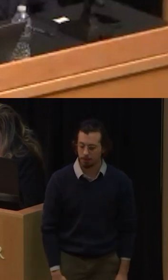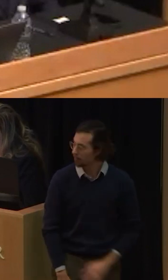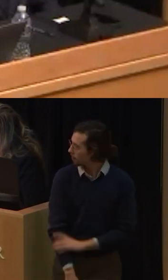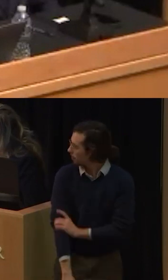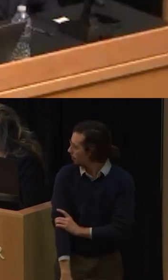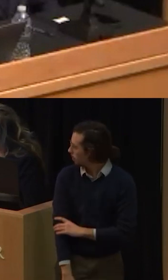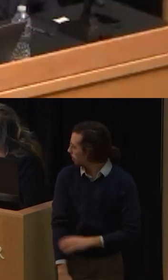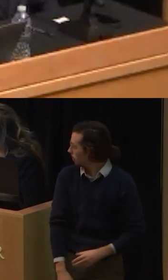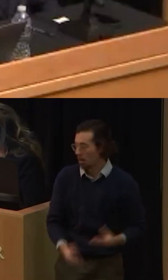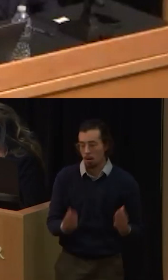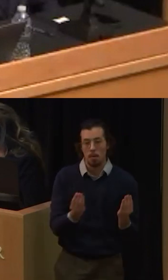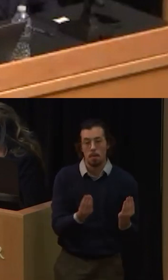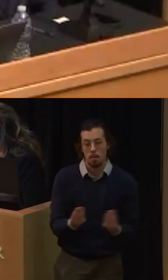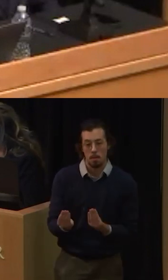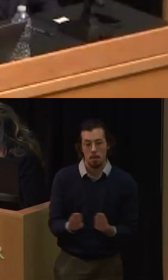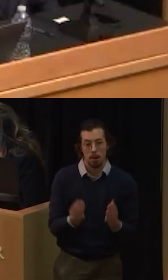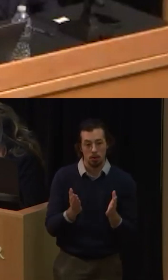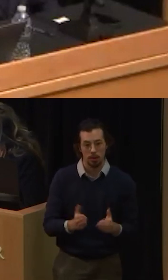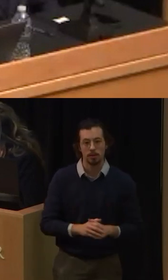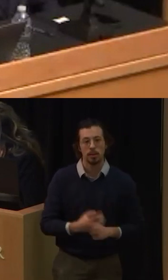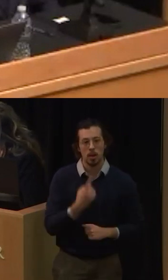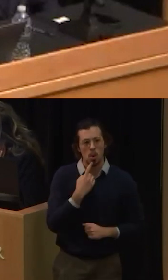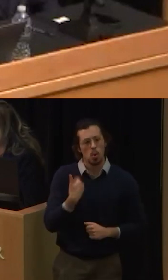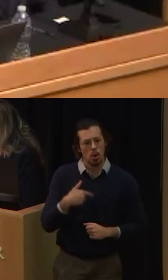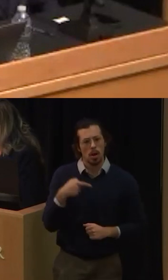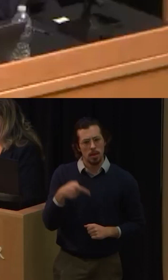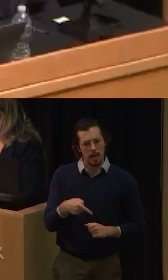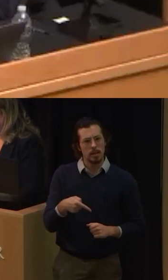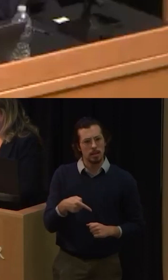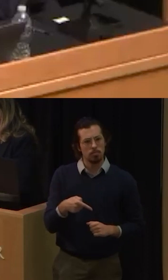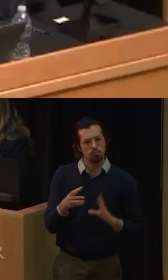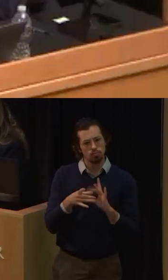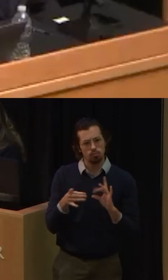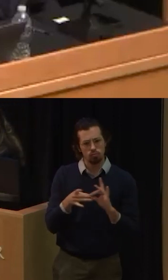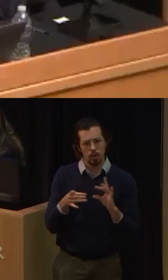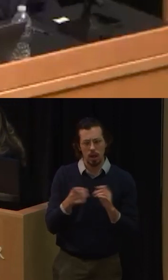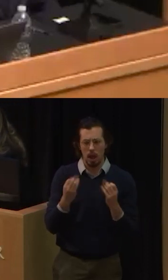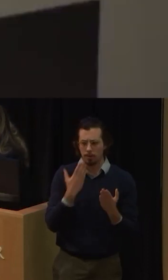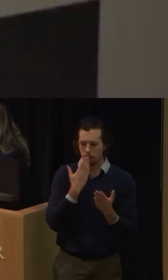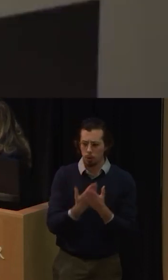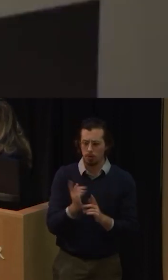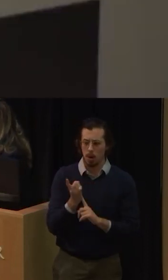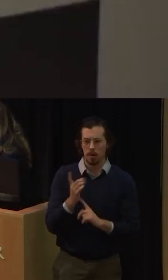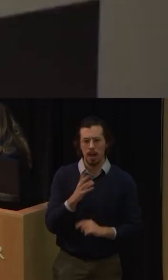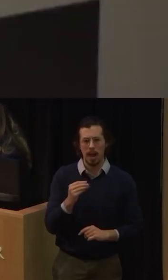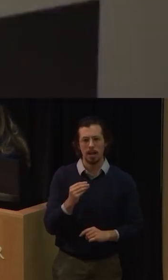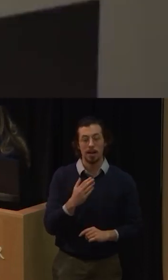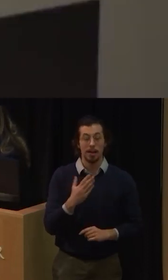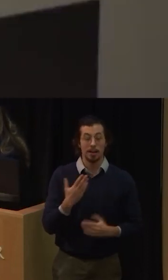Wow, this round was full of a lot of nuggets and really stirred my own memories.